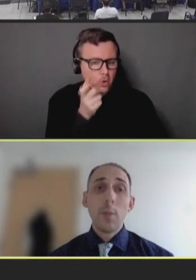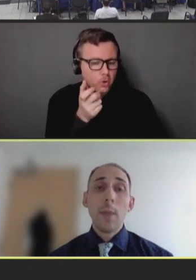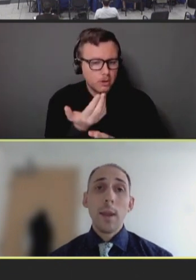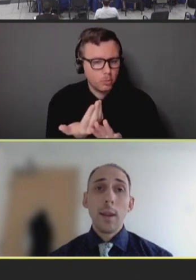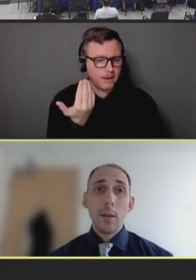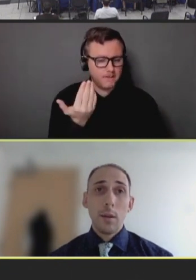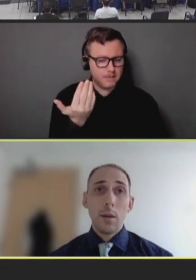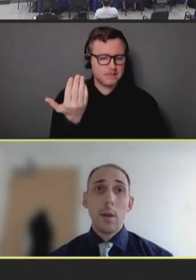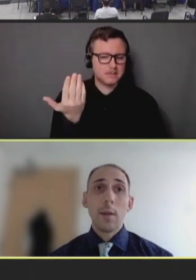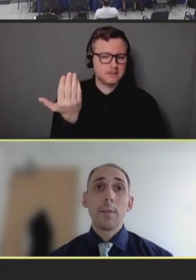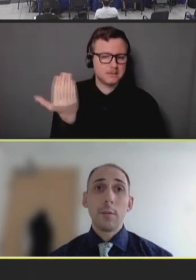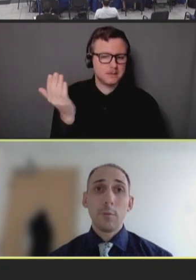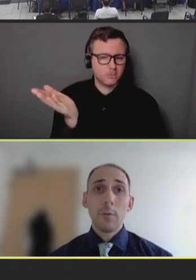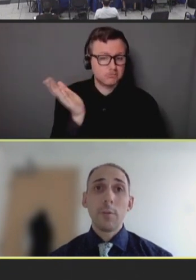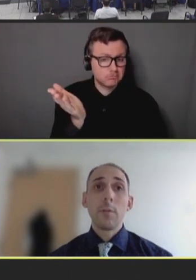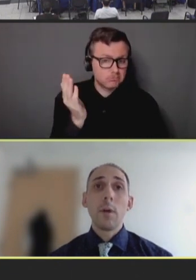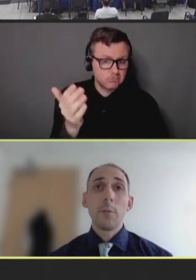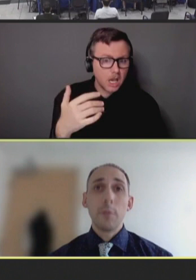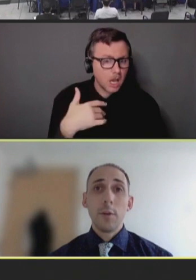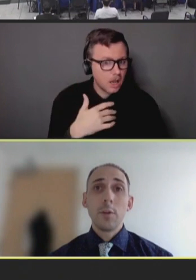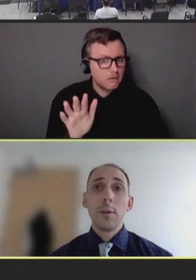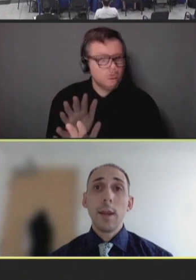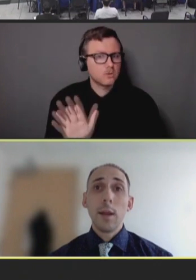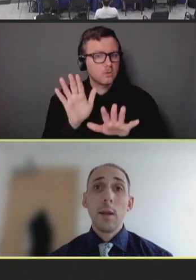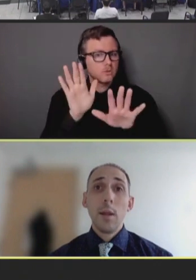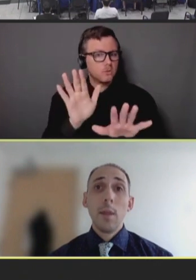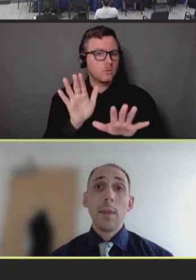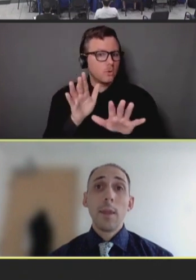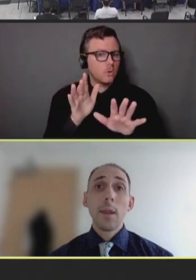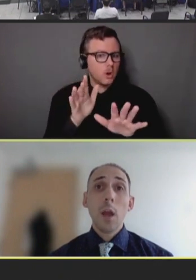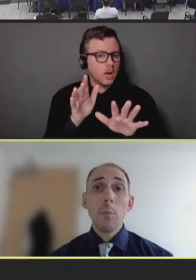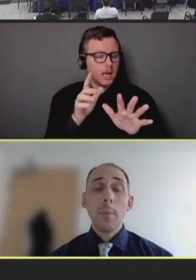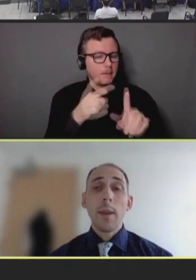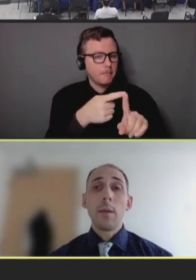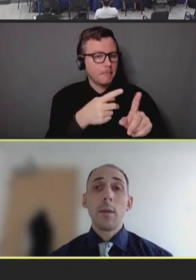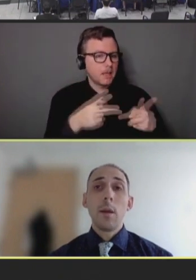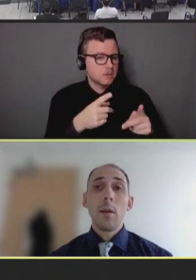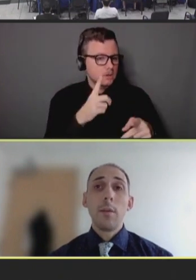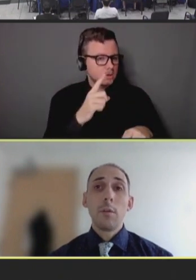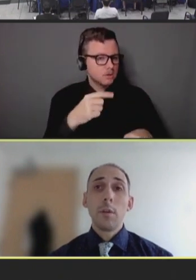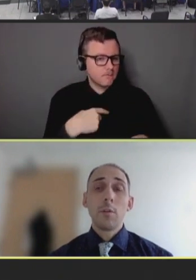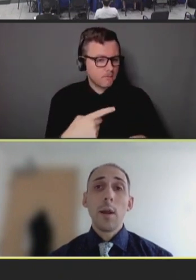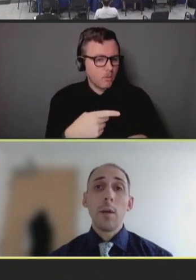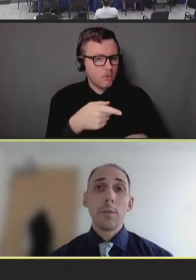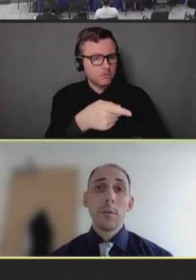many excellent sources of observational data that can complement these early trials.